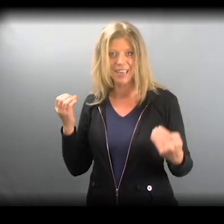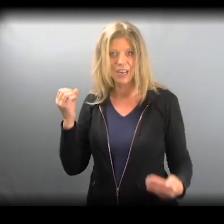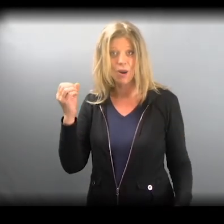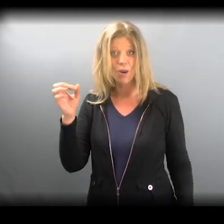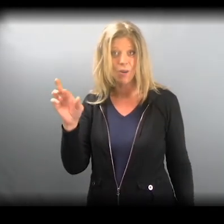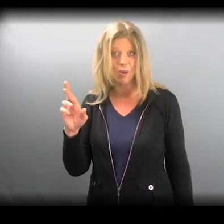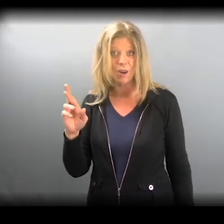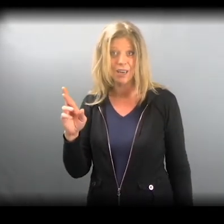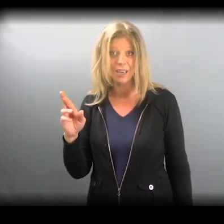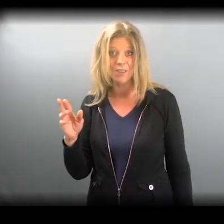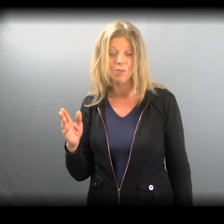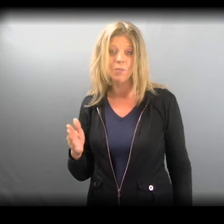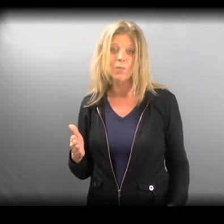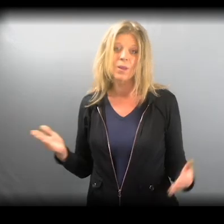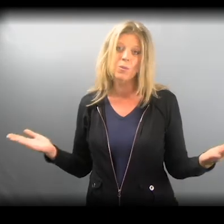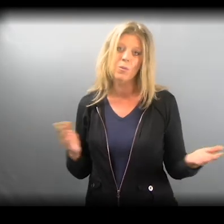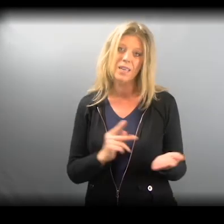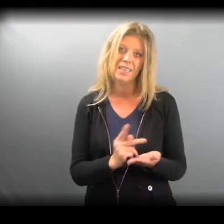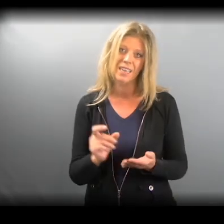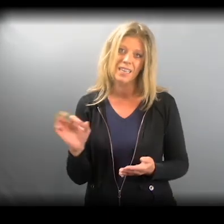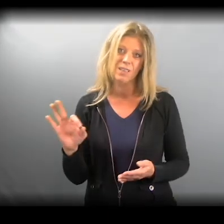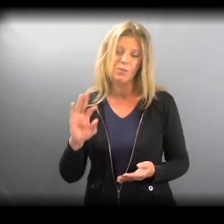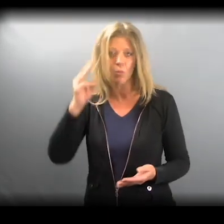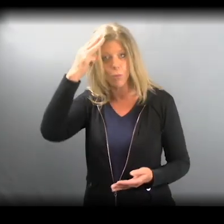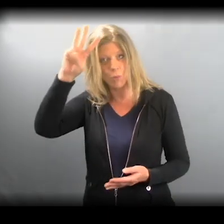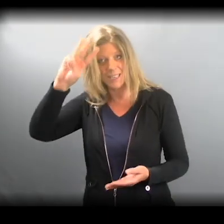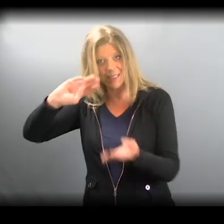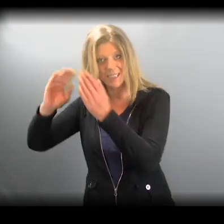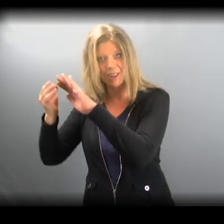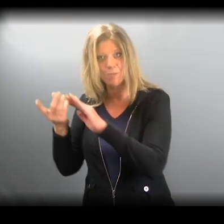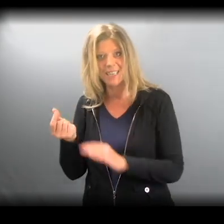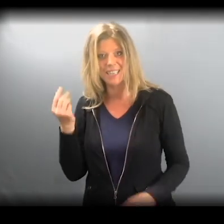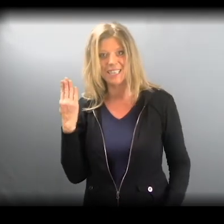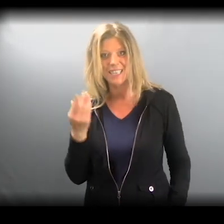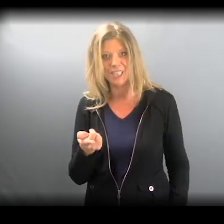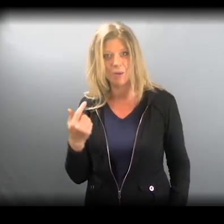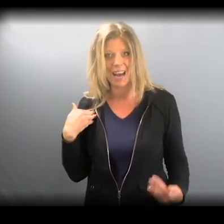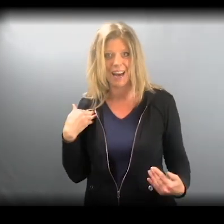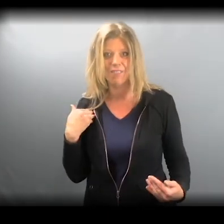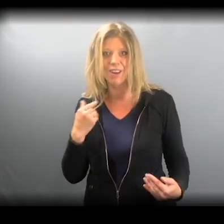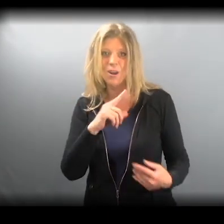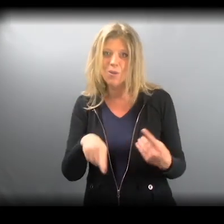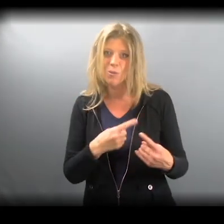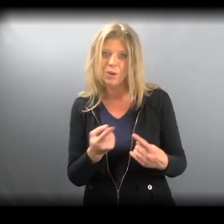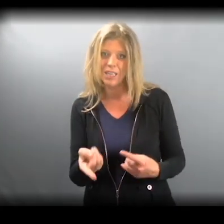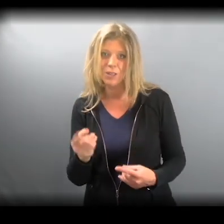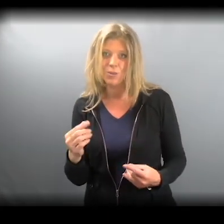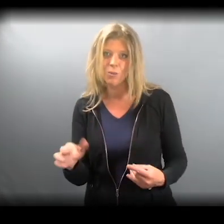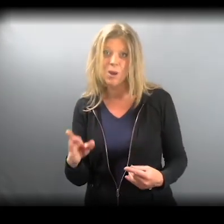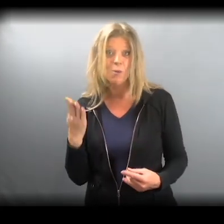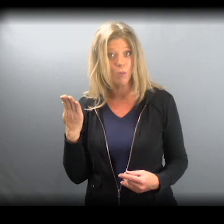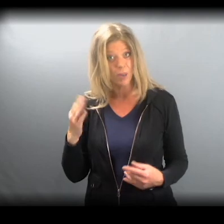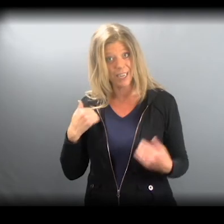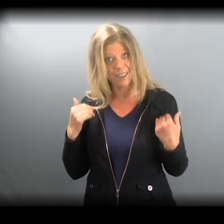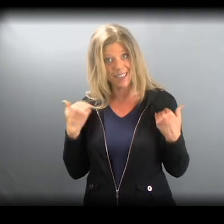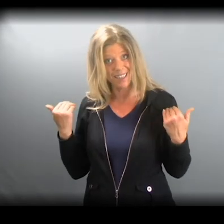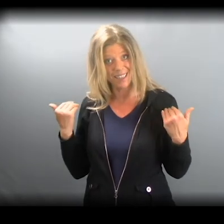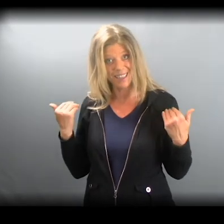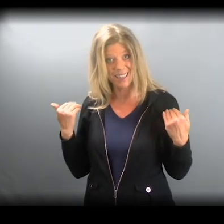or - What kind of wisdom did you have when you were young?